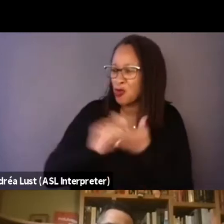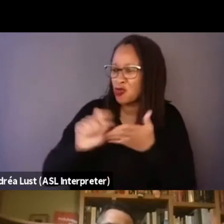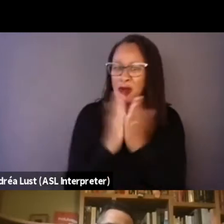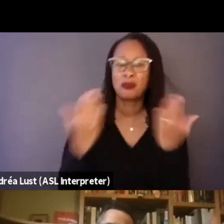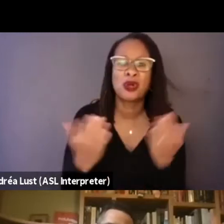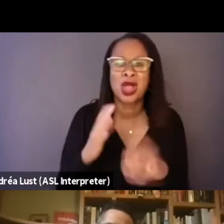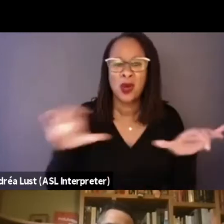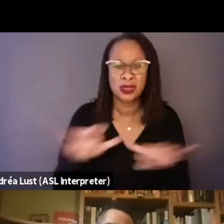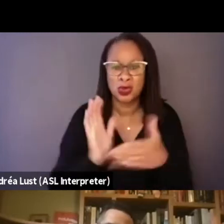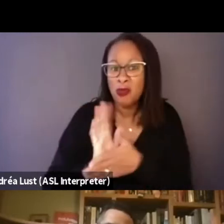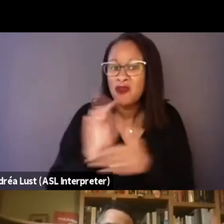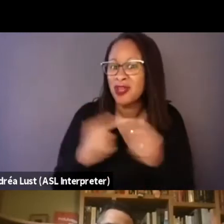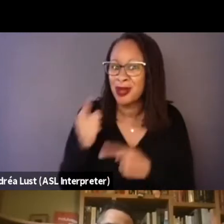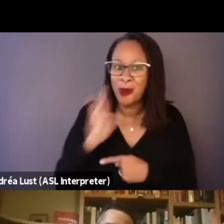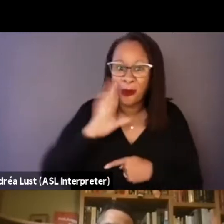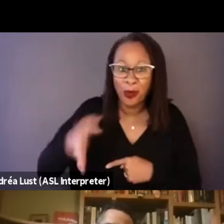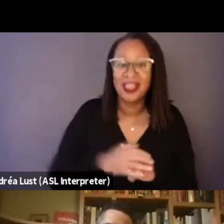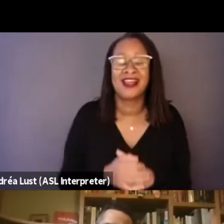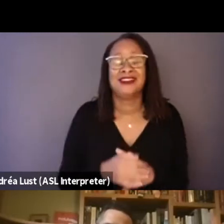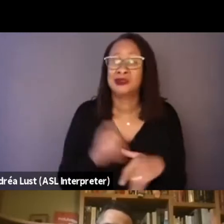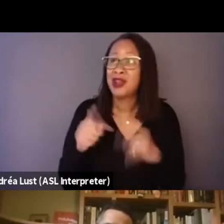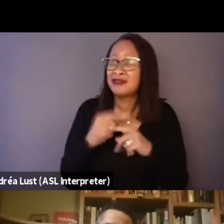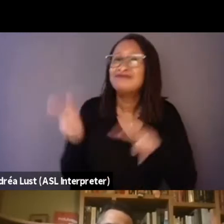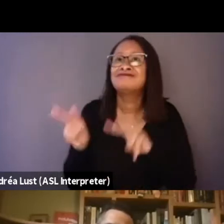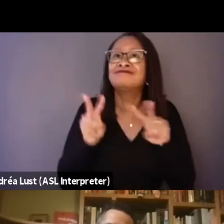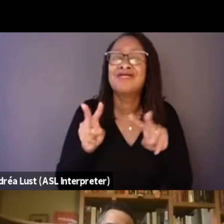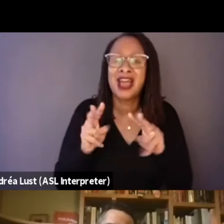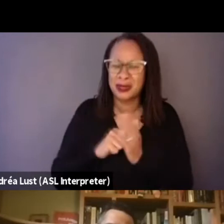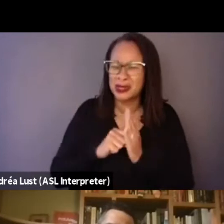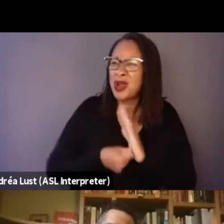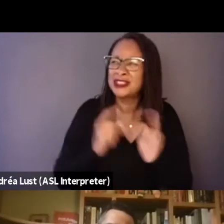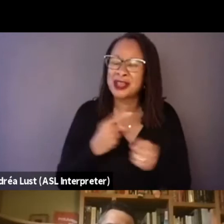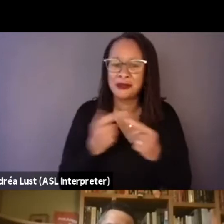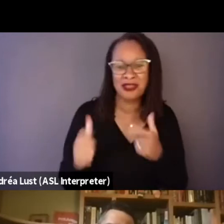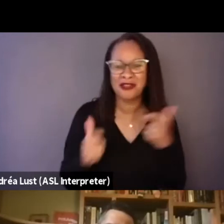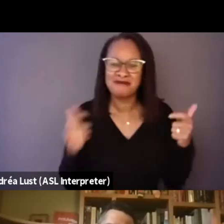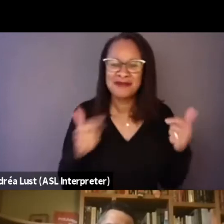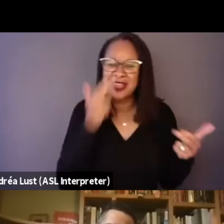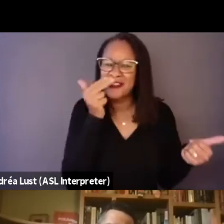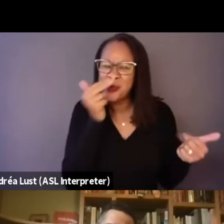I was just always so impressed about their charisma, their humor, their strength.